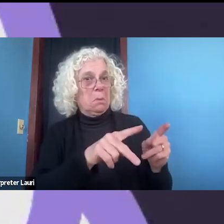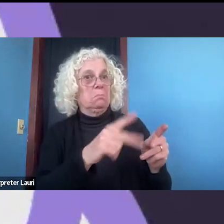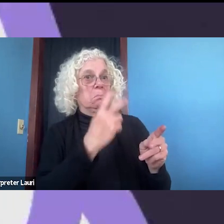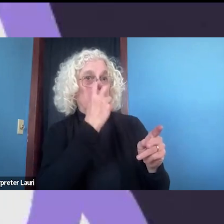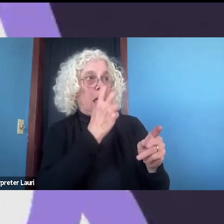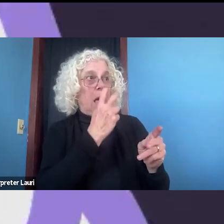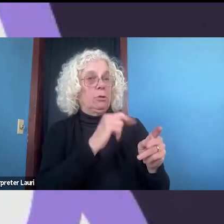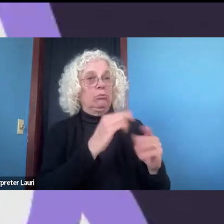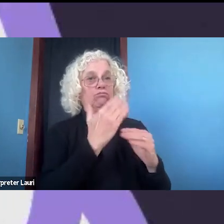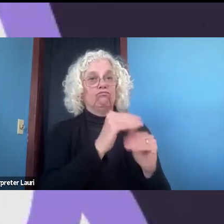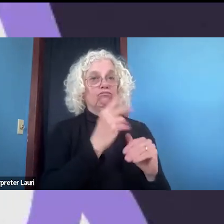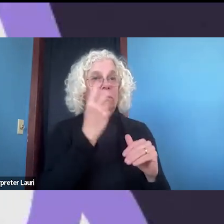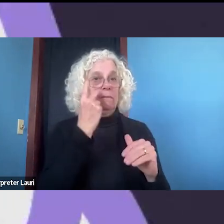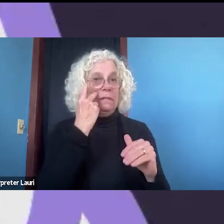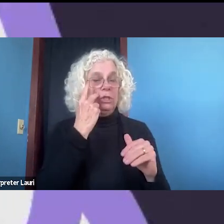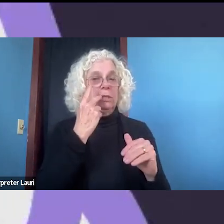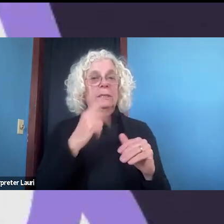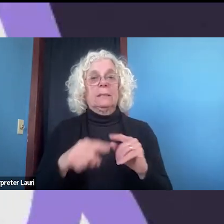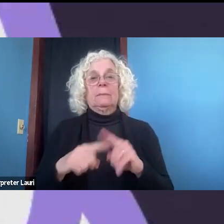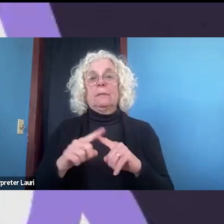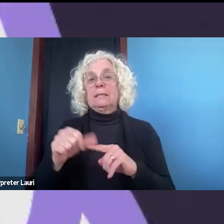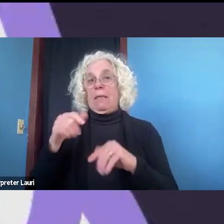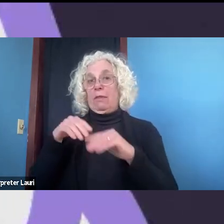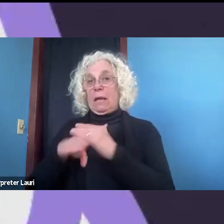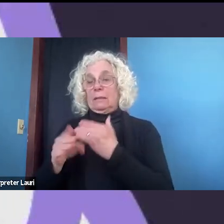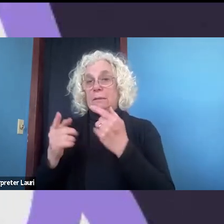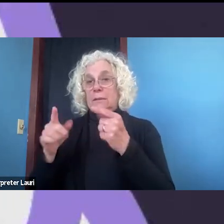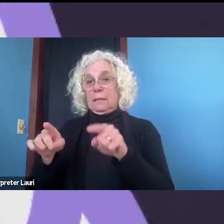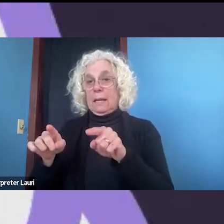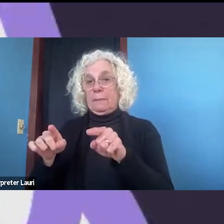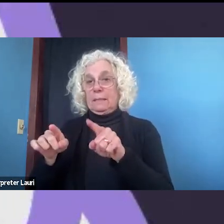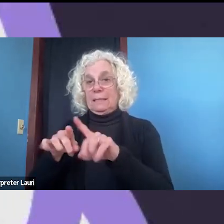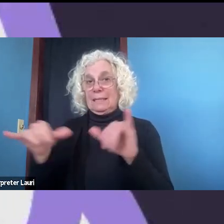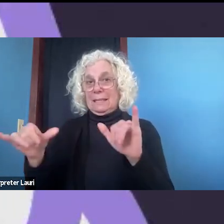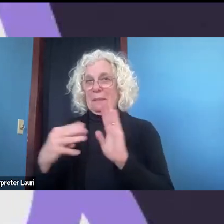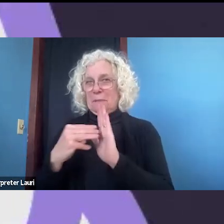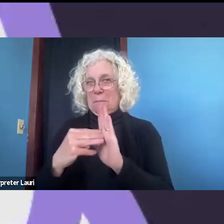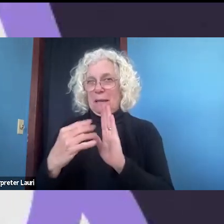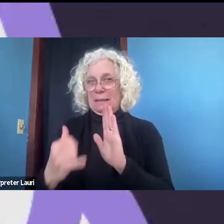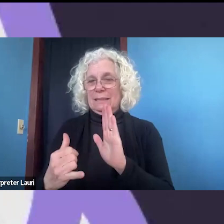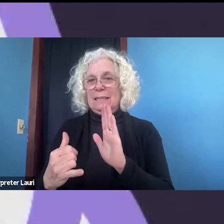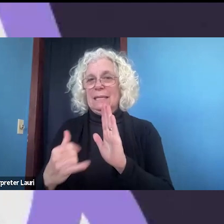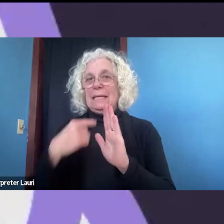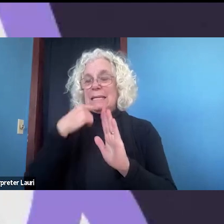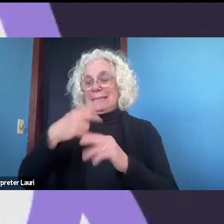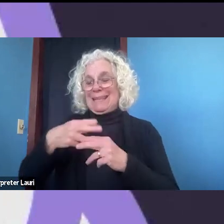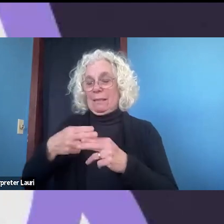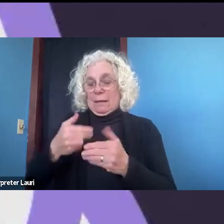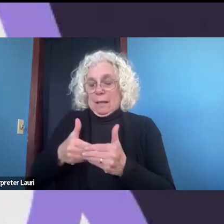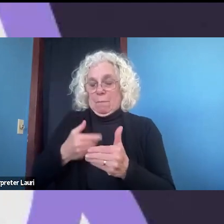Another accessibility practice you'll see us trying to model today is stating our names before we speak.